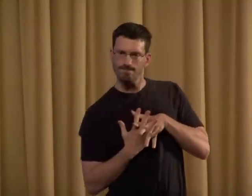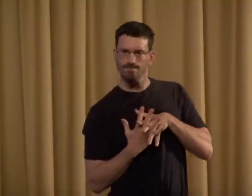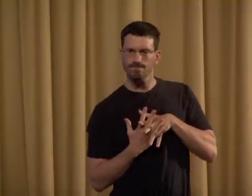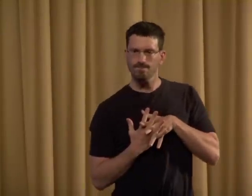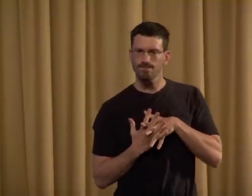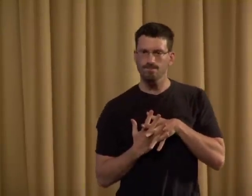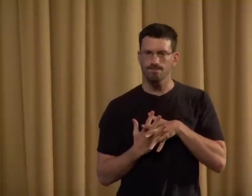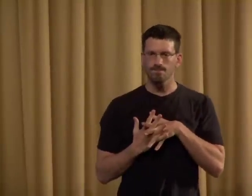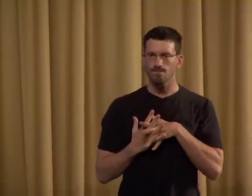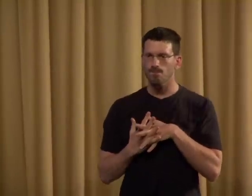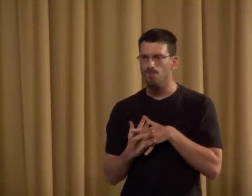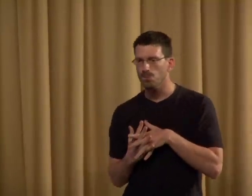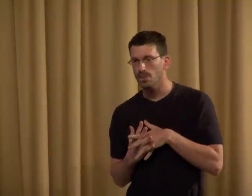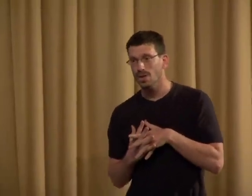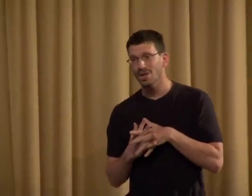And I think we need to be careful of Deaf fundamentalism. This idea that if we get Deafness just right than we will find that oneness inside.